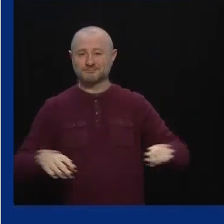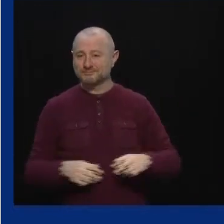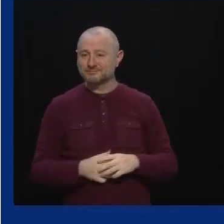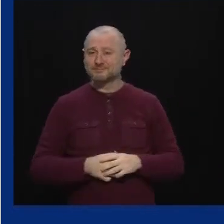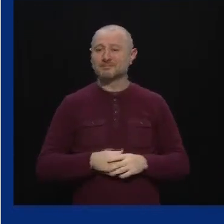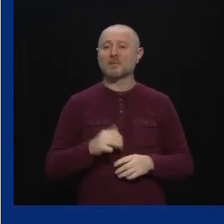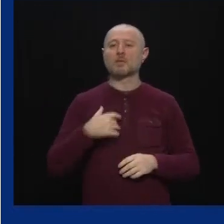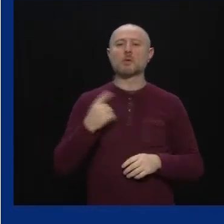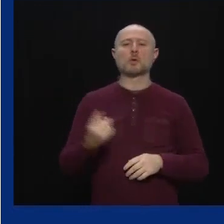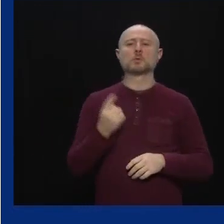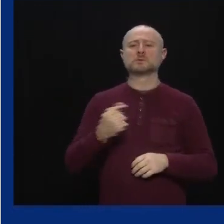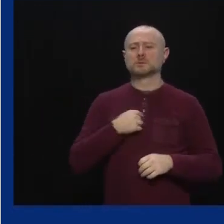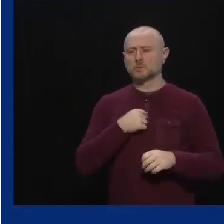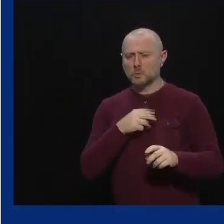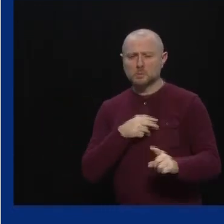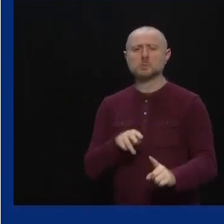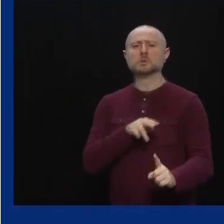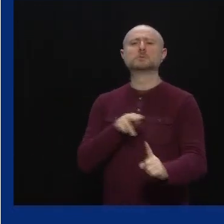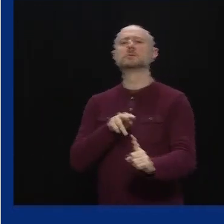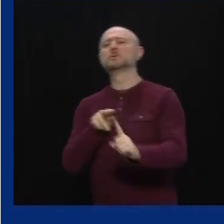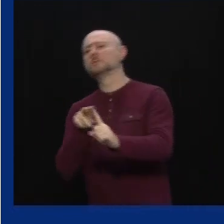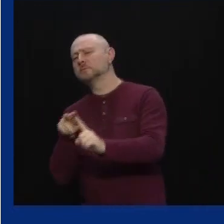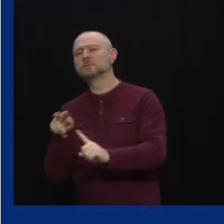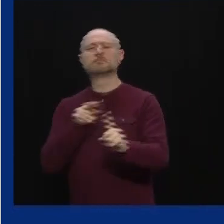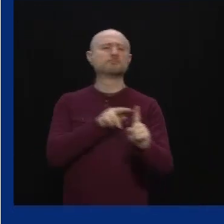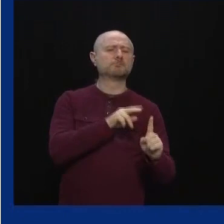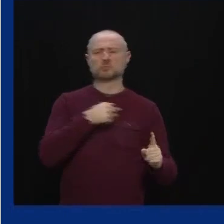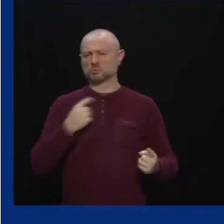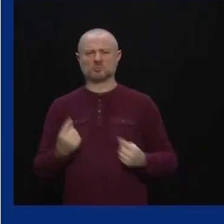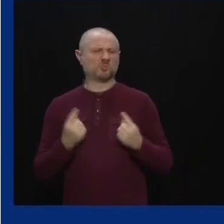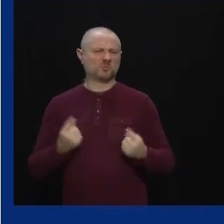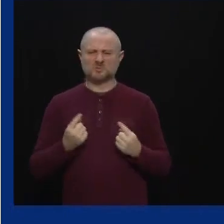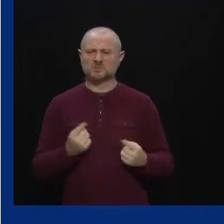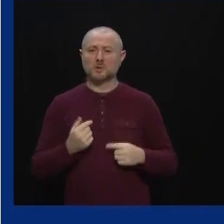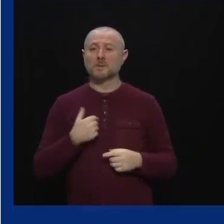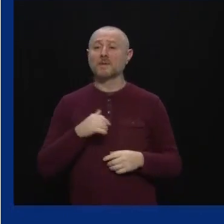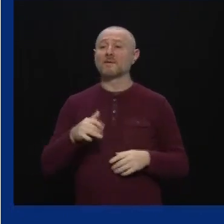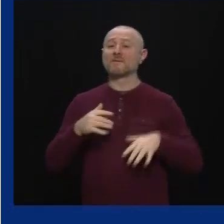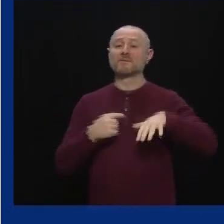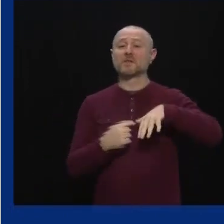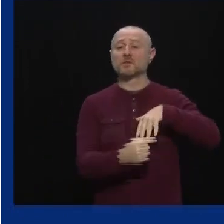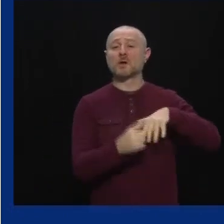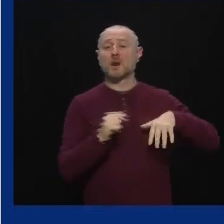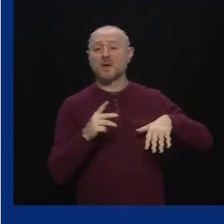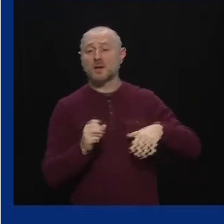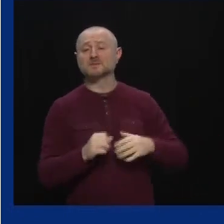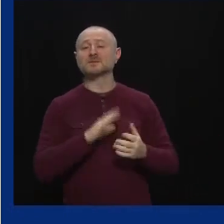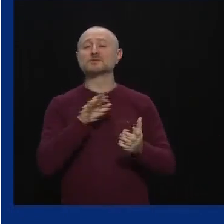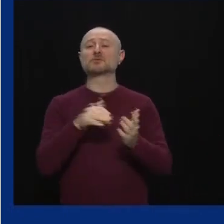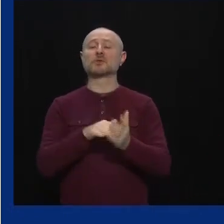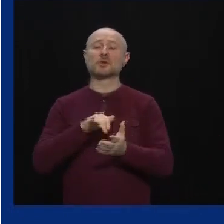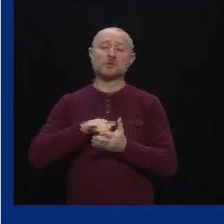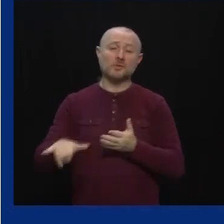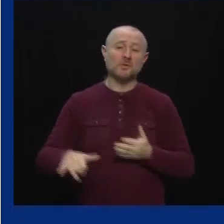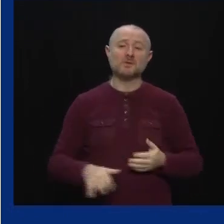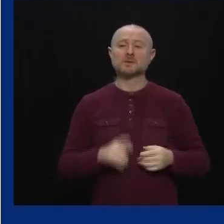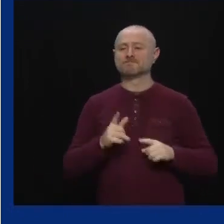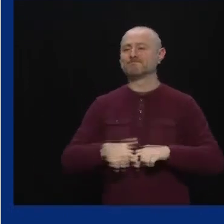ONE HOSPITAL MAY BE BELOW THE 10% THRESHOLD, BUT OTHERS ONE NEED TO HAVE SPACE FREED UP, SO WE CAN TRANSFER PEOPLE TO THEM.